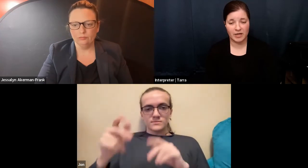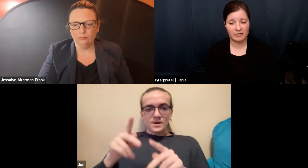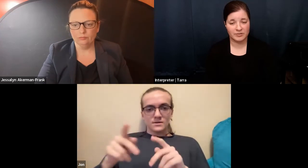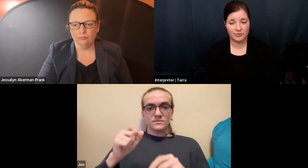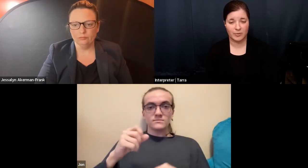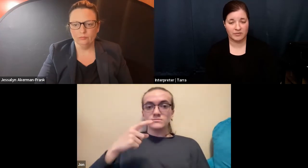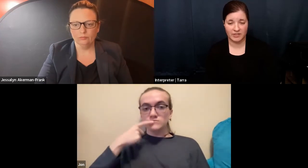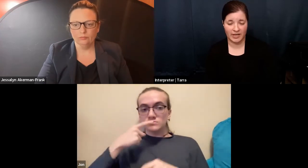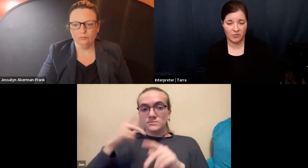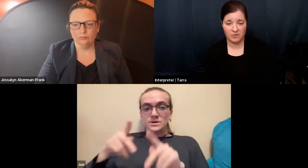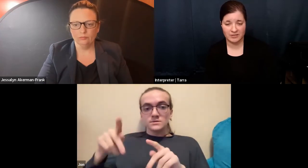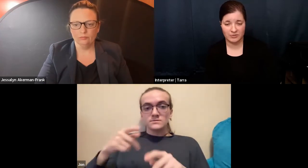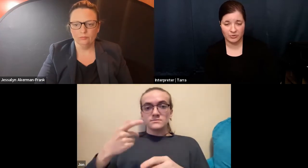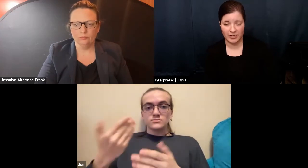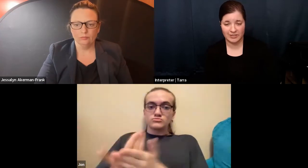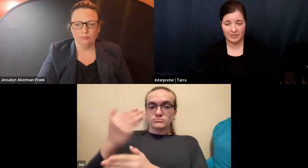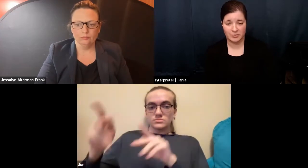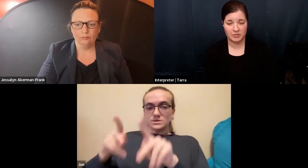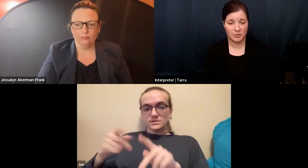I'm also quite the introvert.